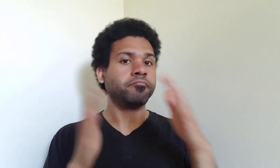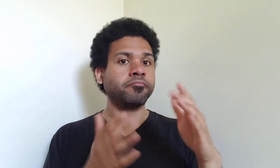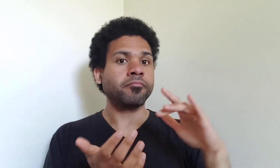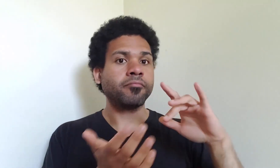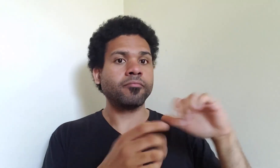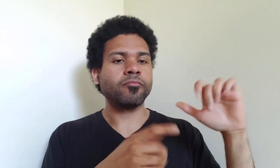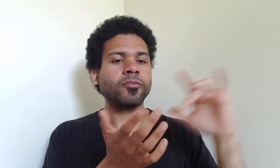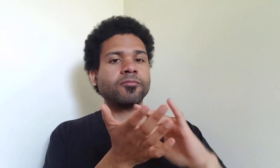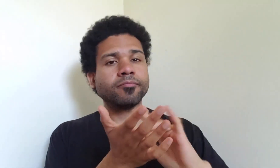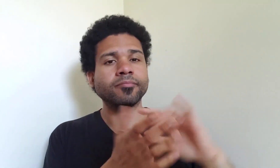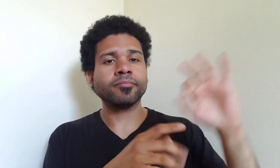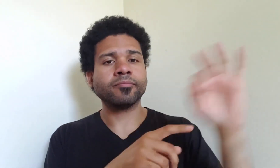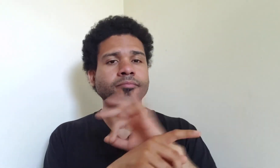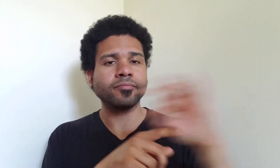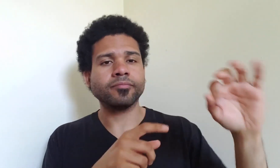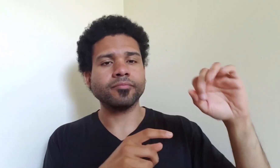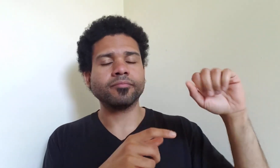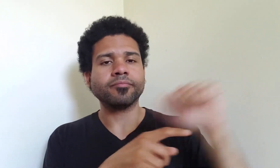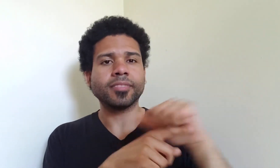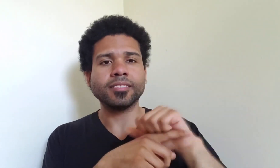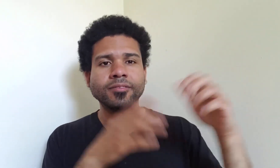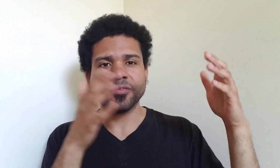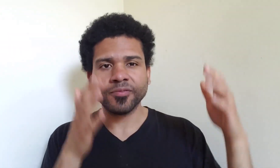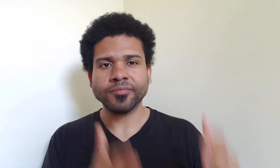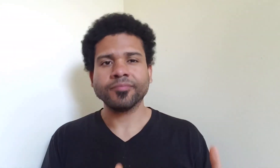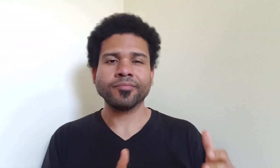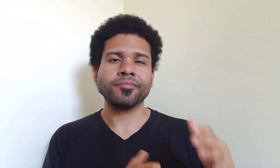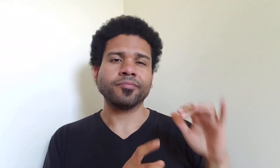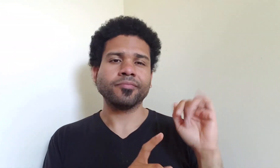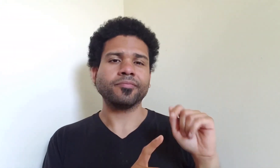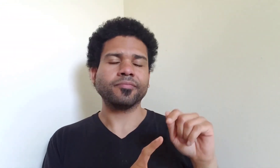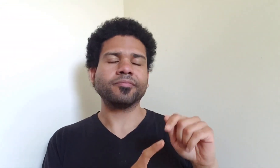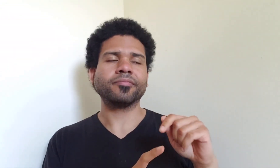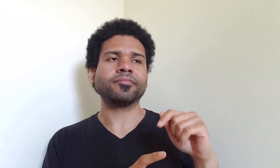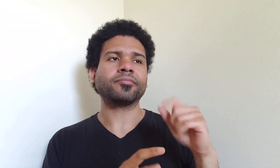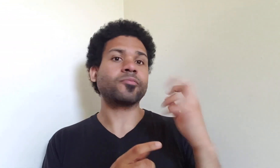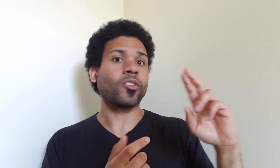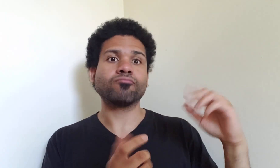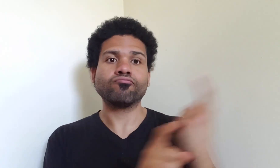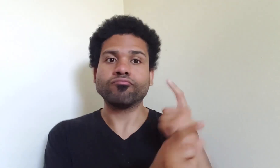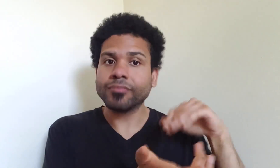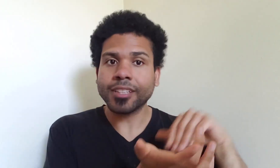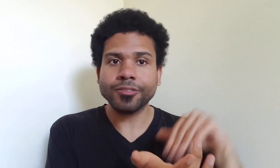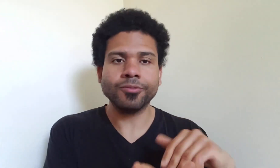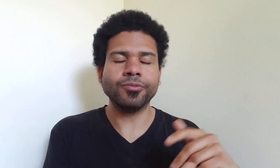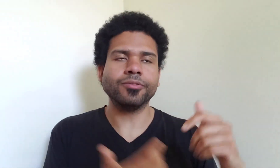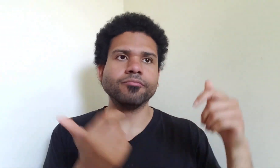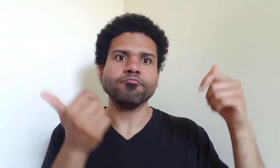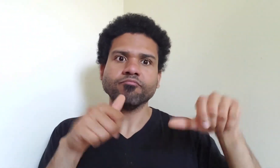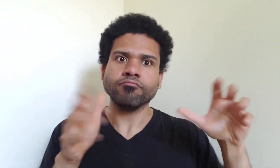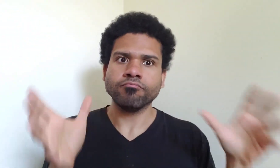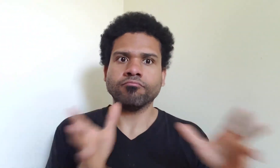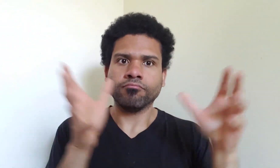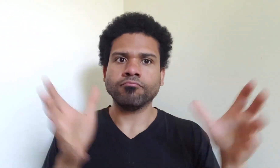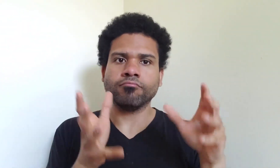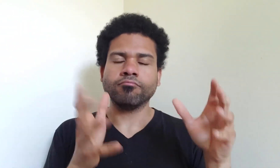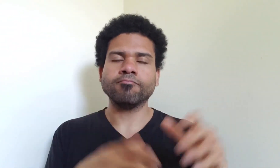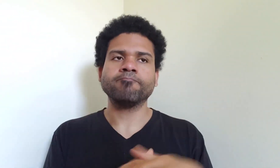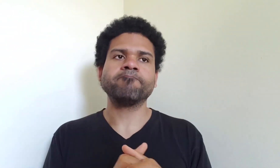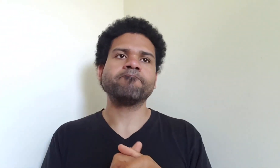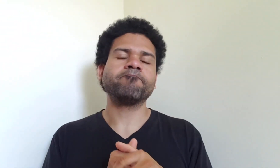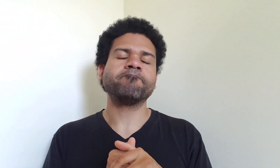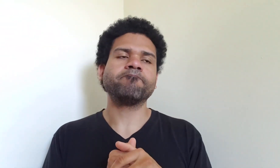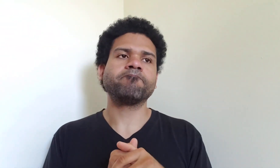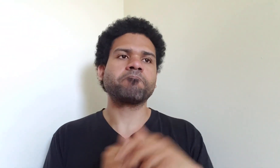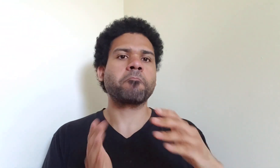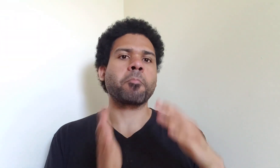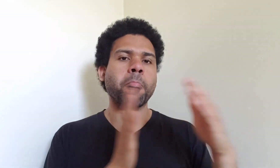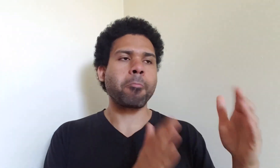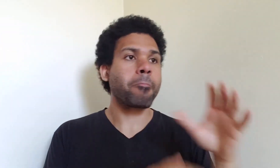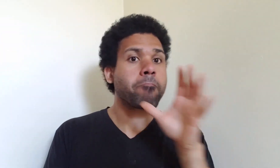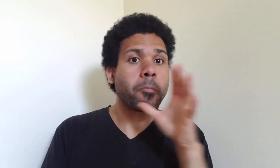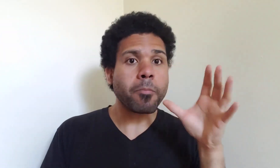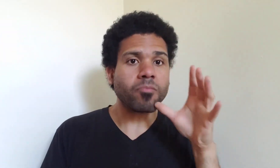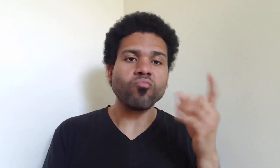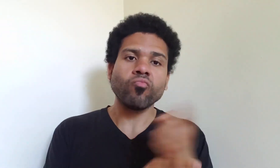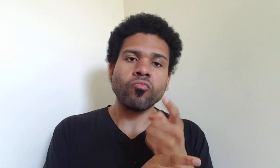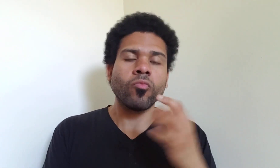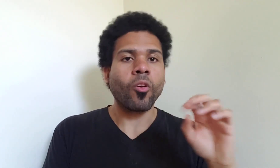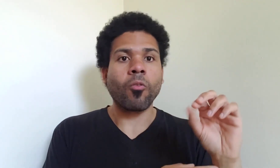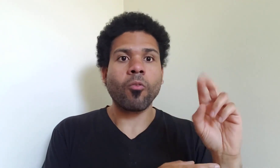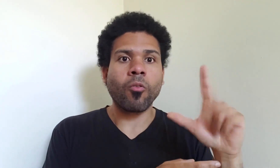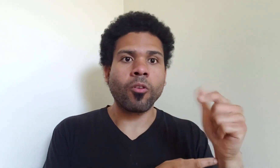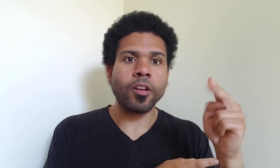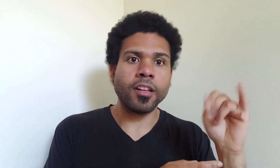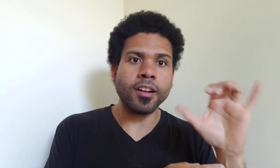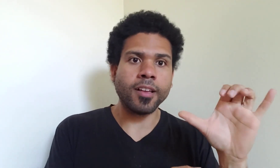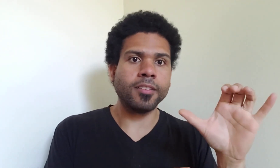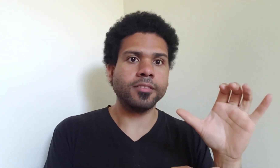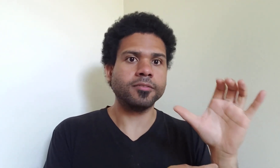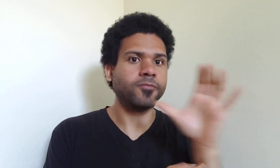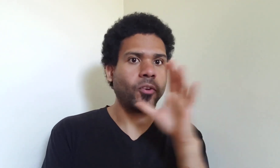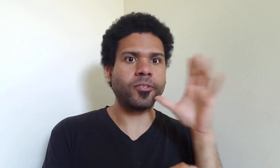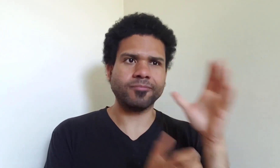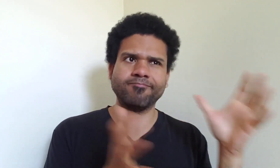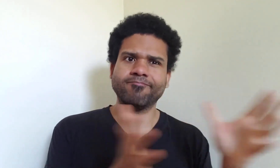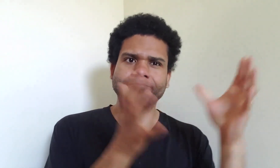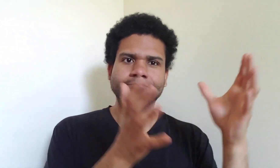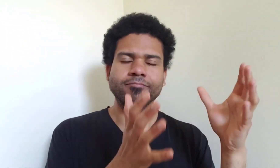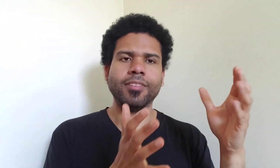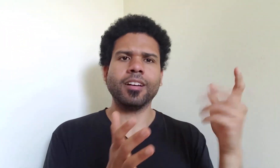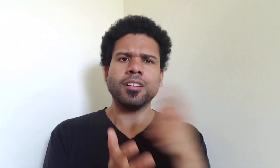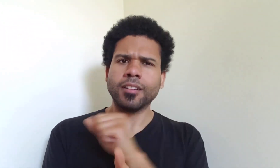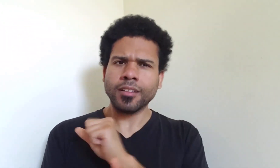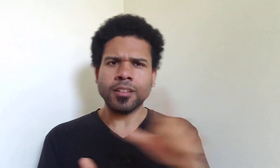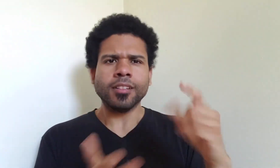or you might have heard from functional medicine practitioners, conventional doctors, and organic farmers...